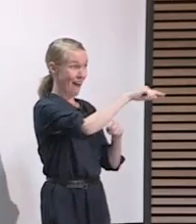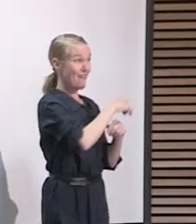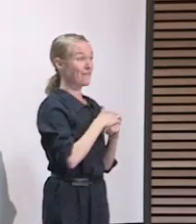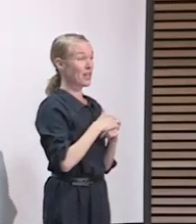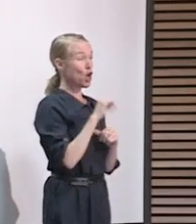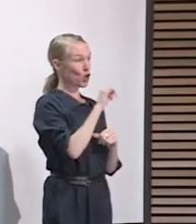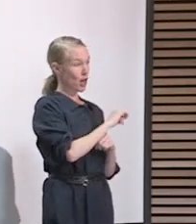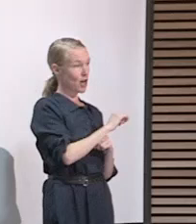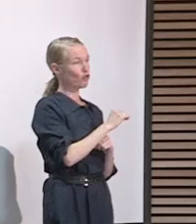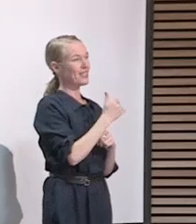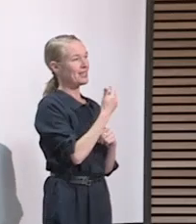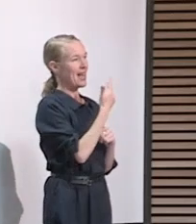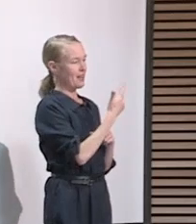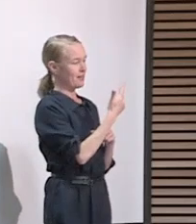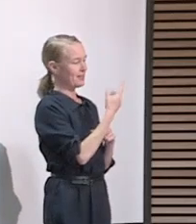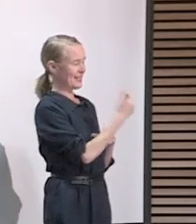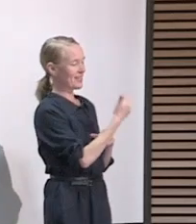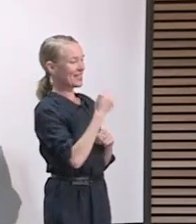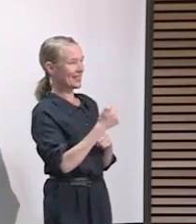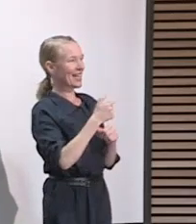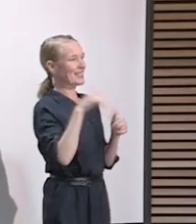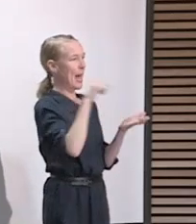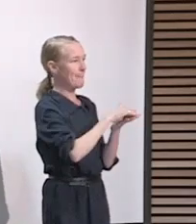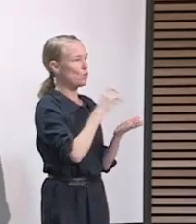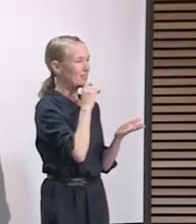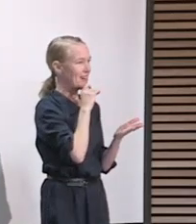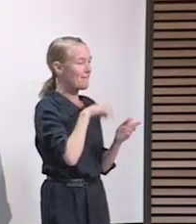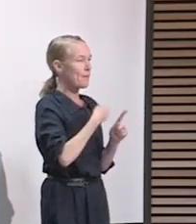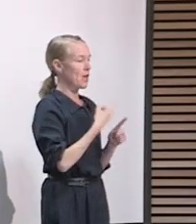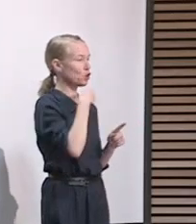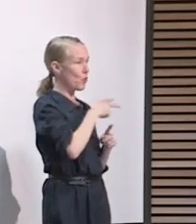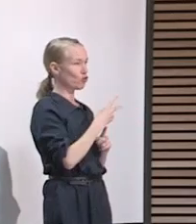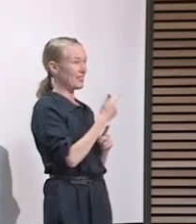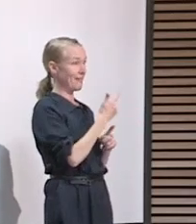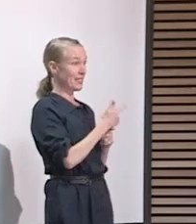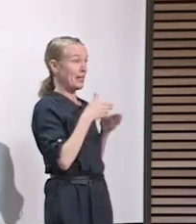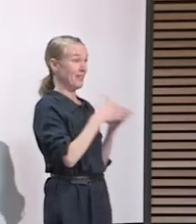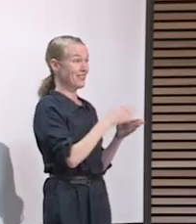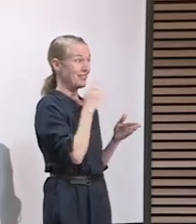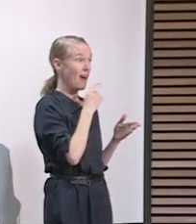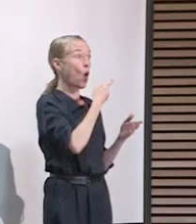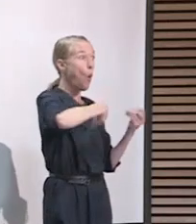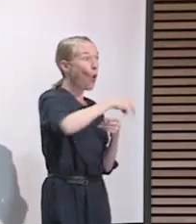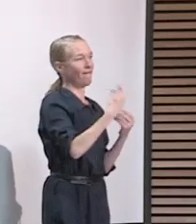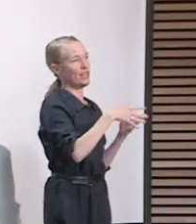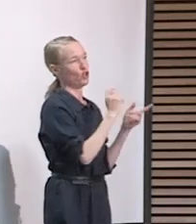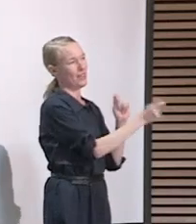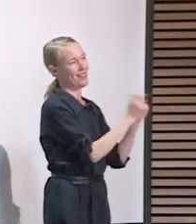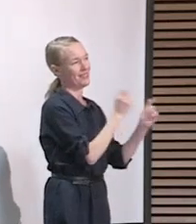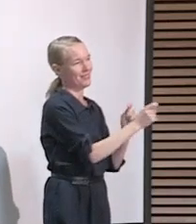as of 9:00 this morning, 583 managed isolation and